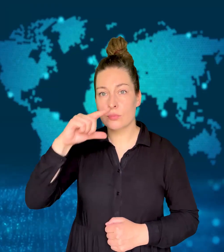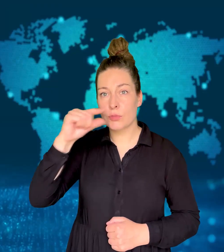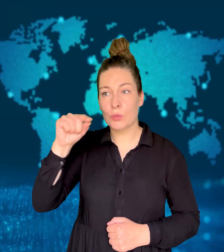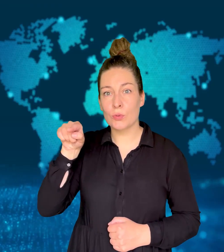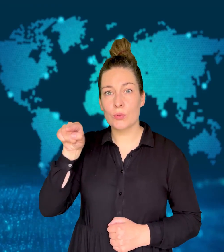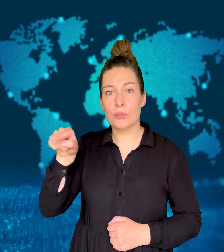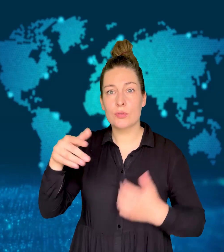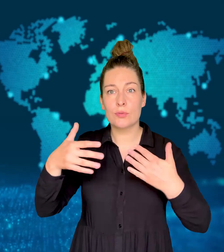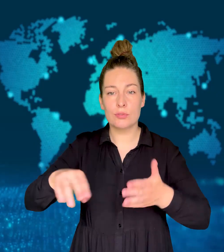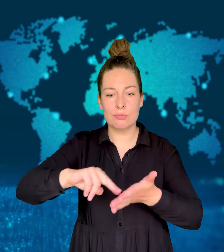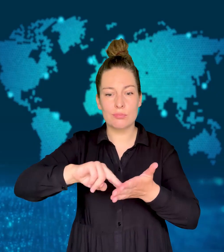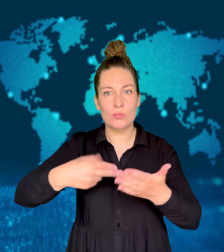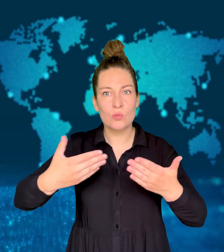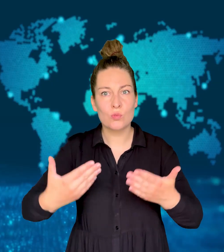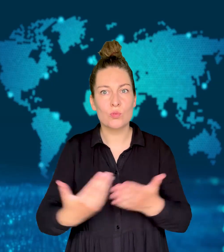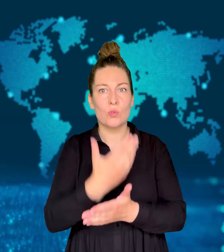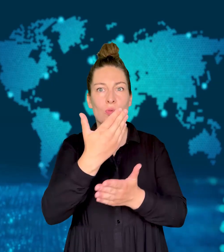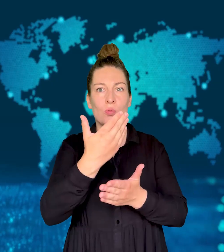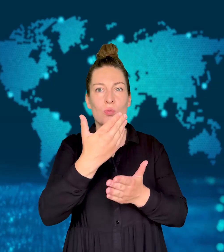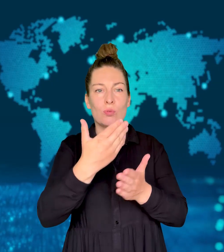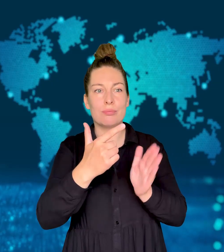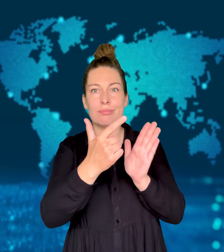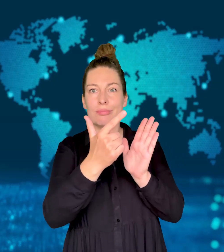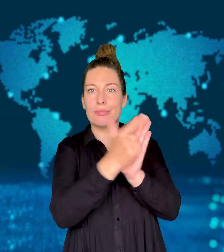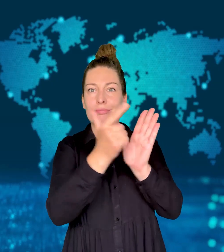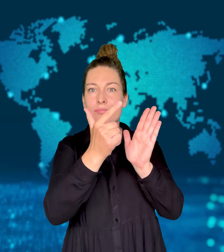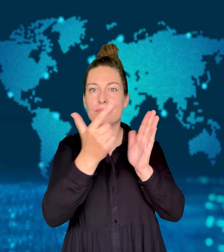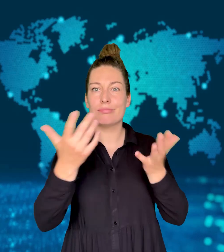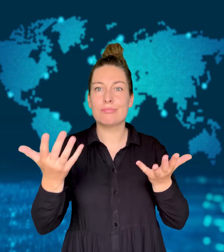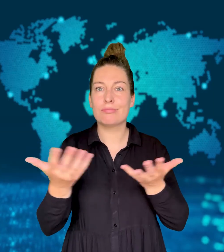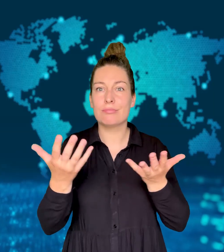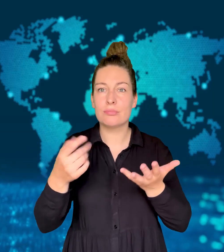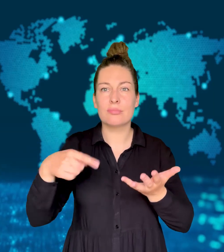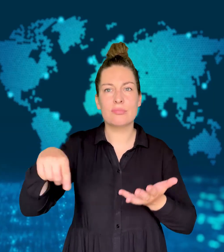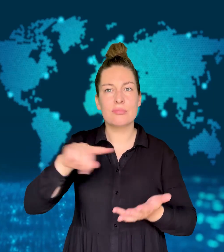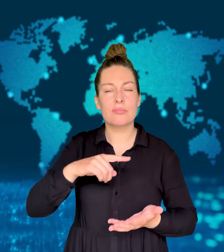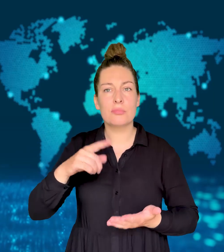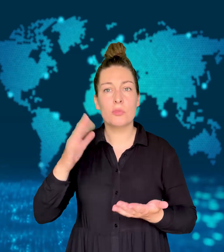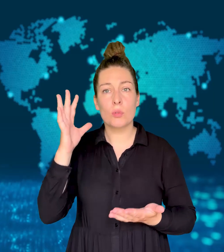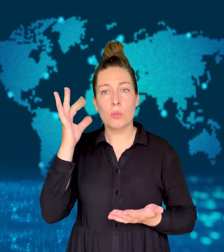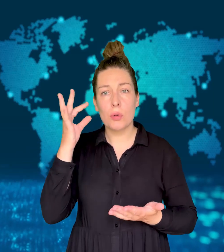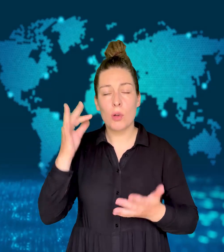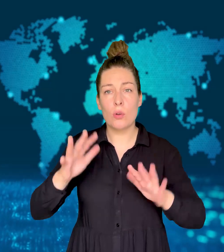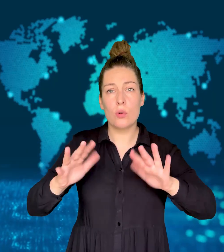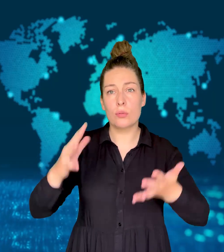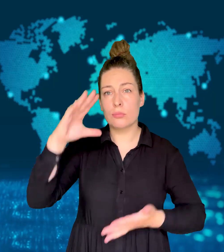[MONIKA]: Putin has signed a bill that bans gender reassignment.